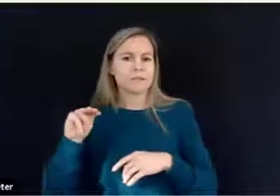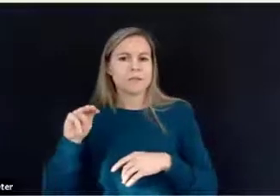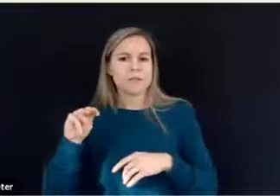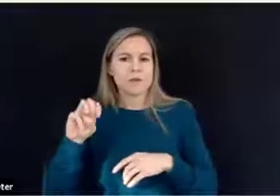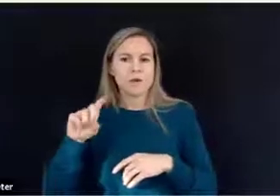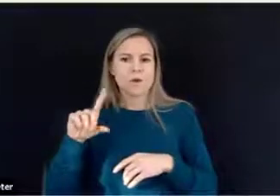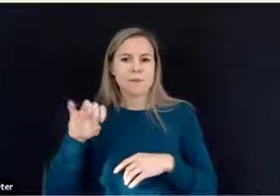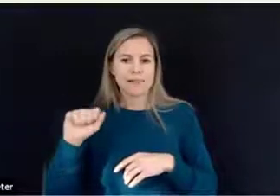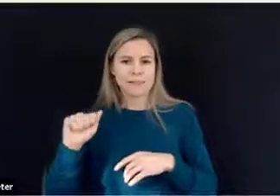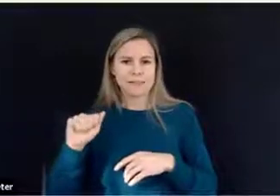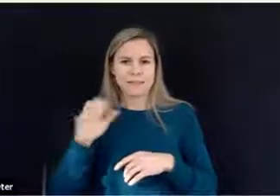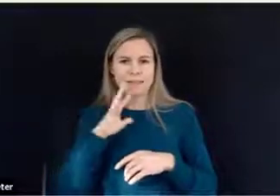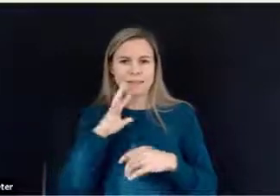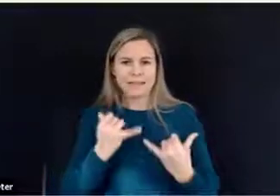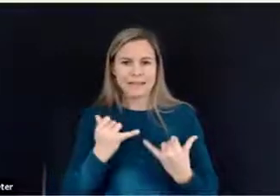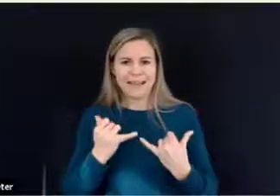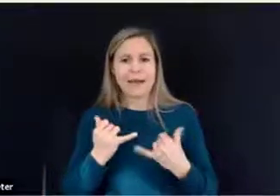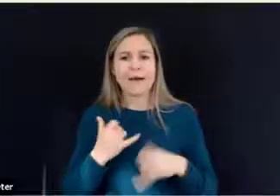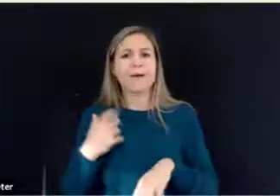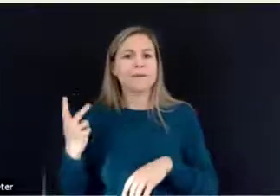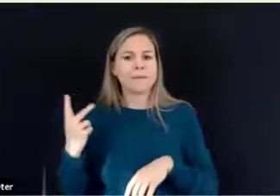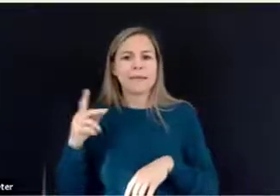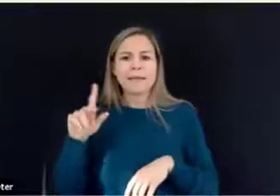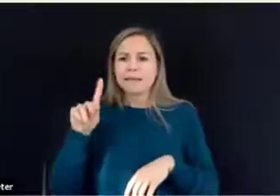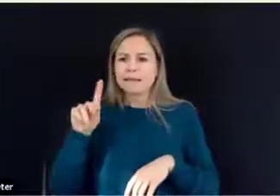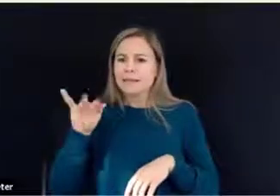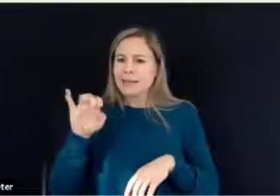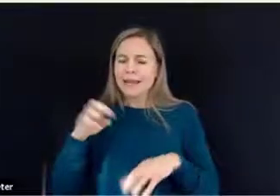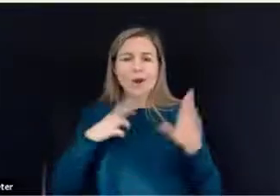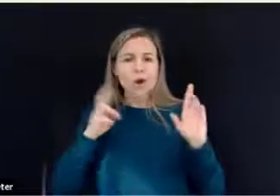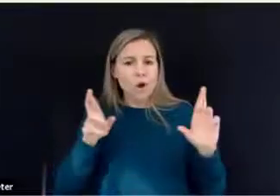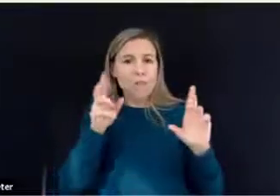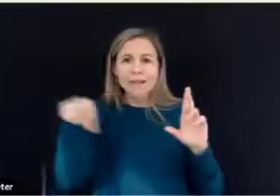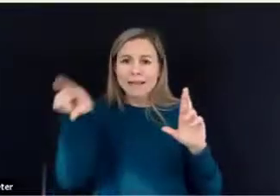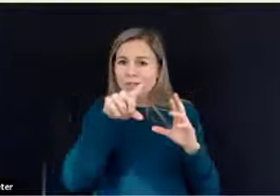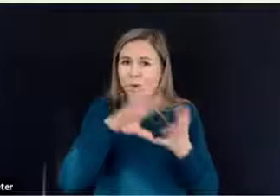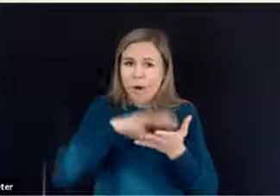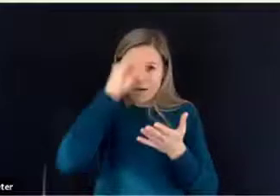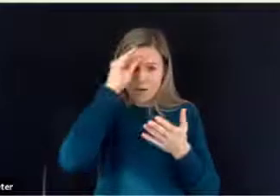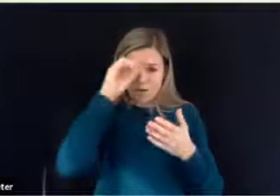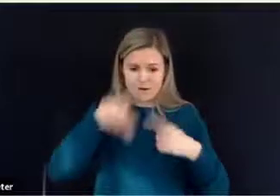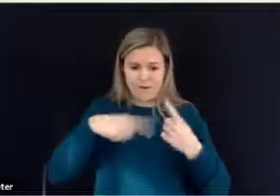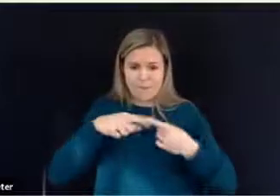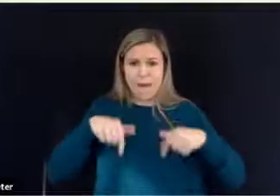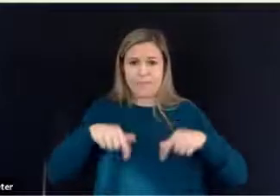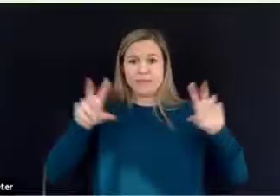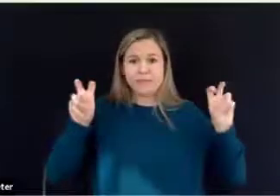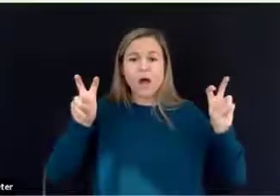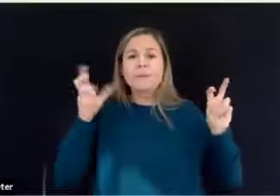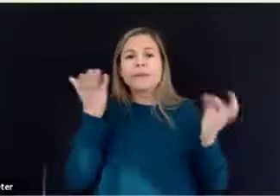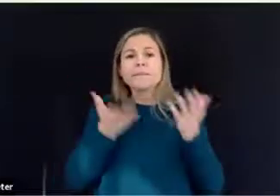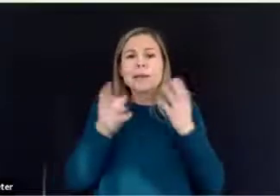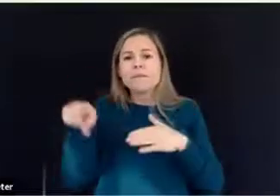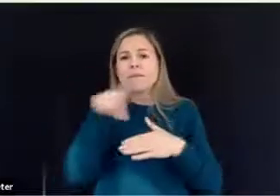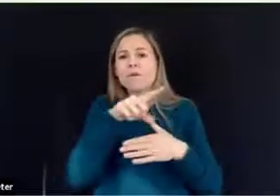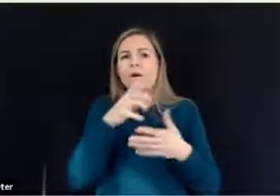that as you all are learning about this, if you were working in early intervention or other areas